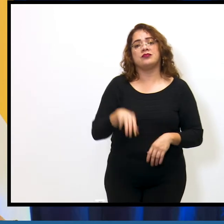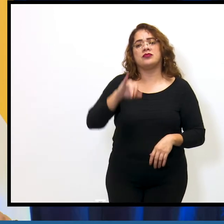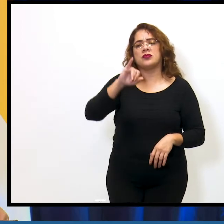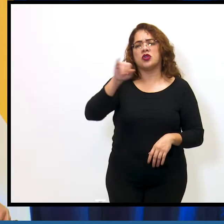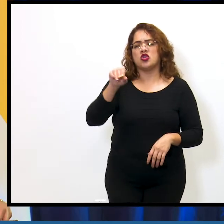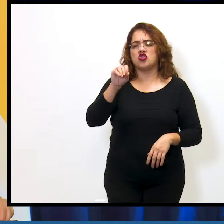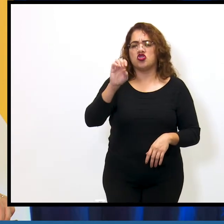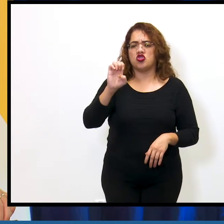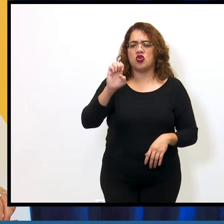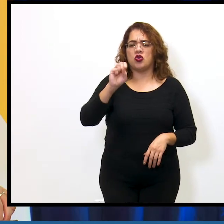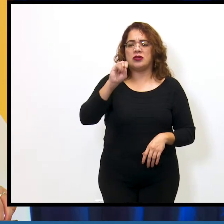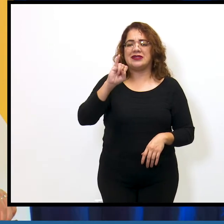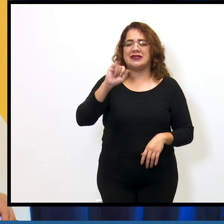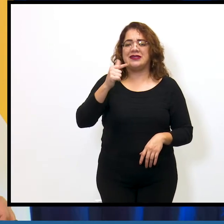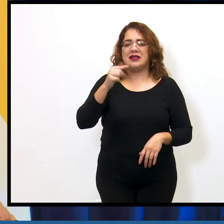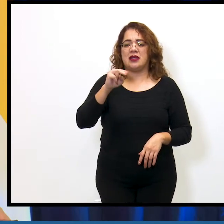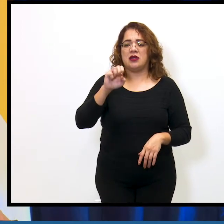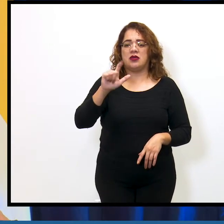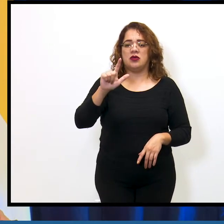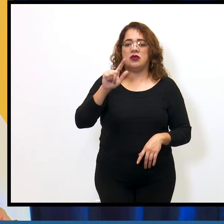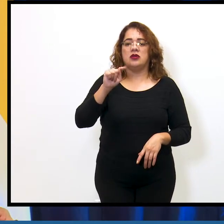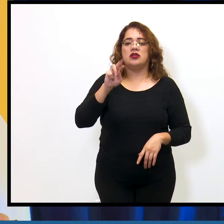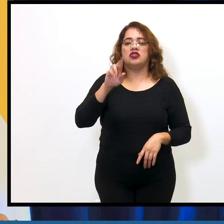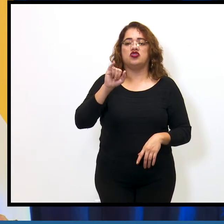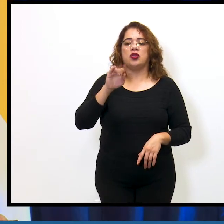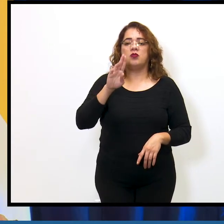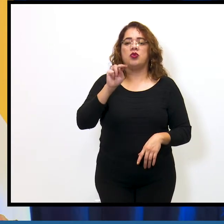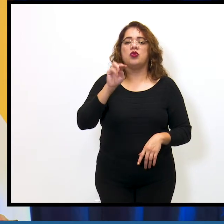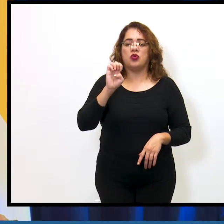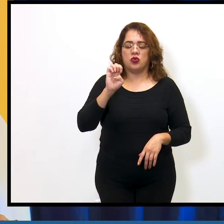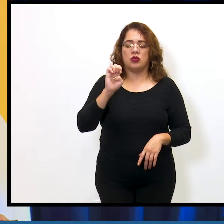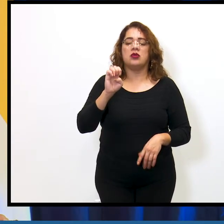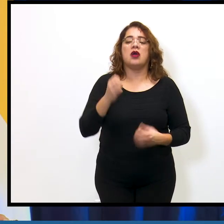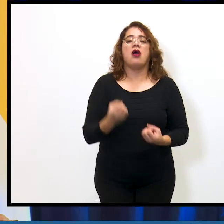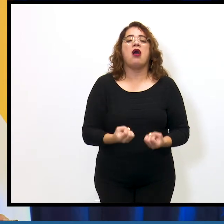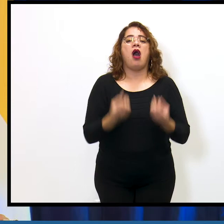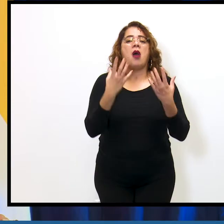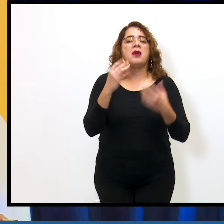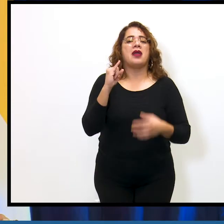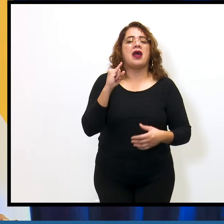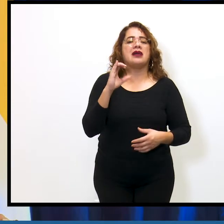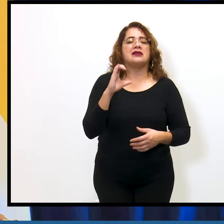how many beds, how many ICU beds do hospitals have cumulatively Kelly?